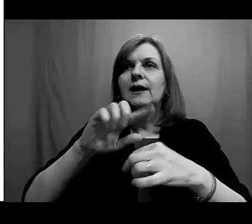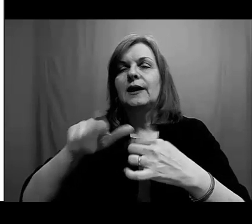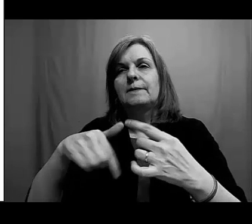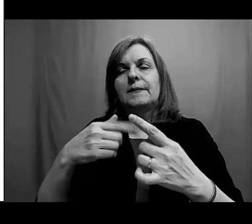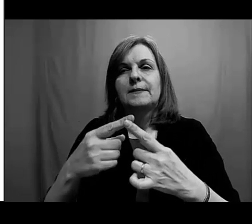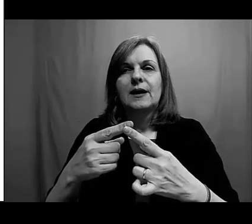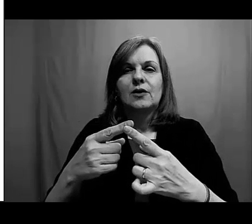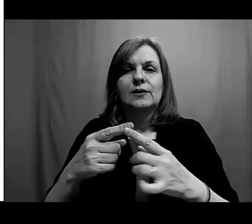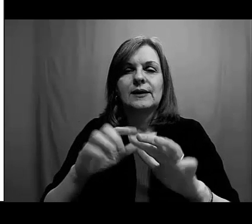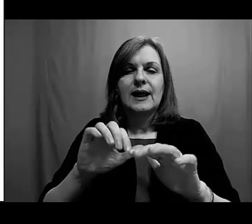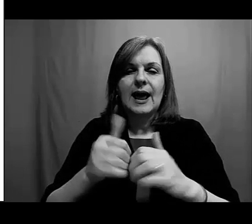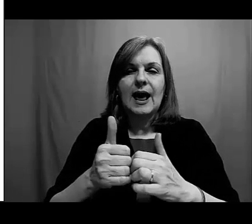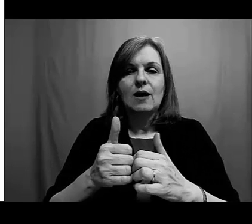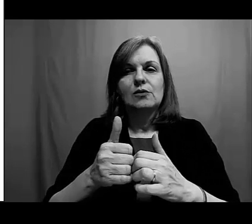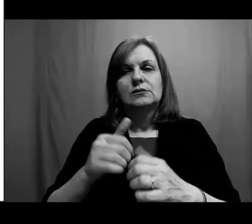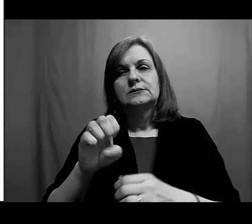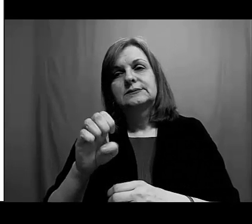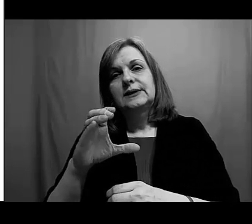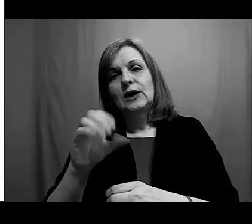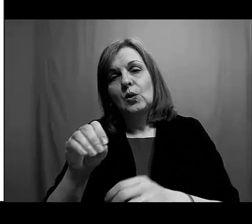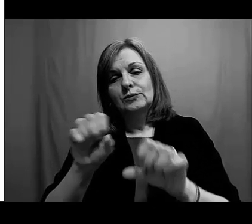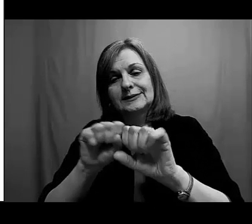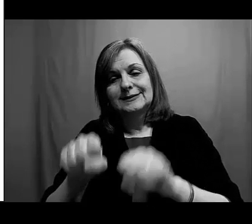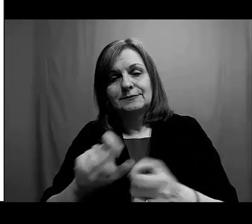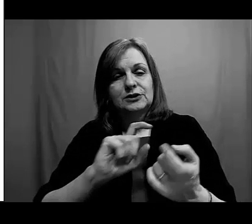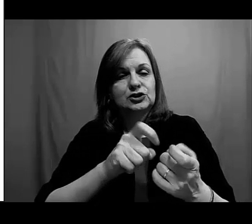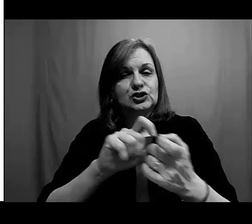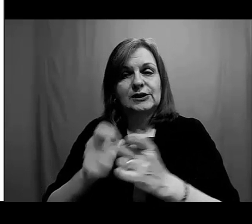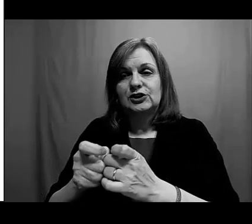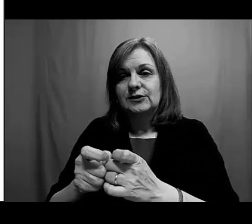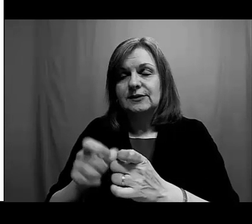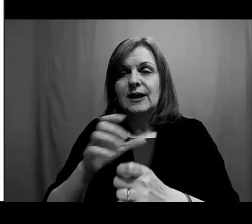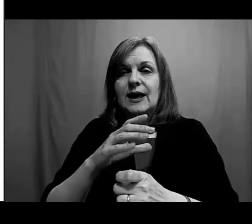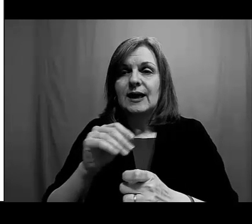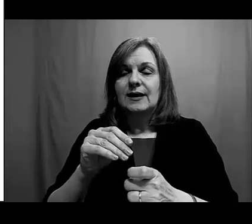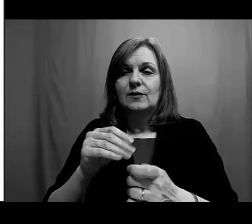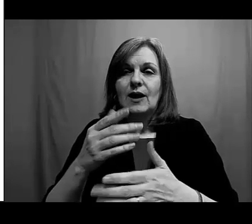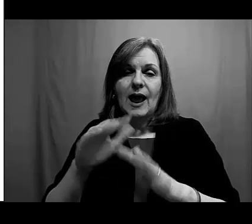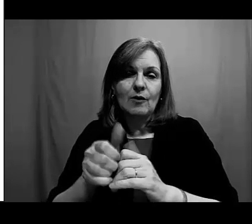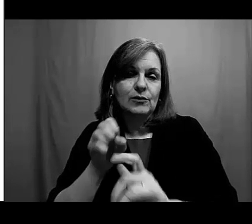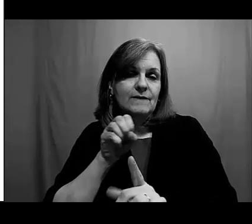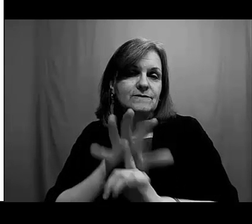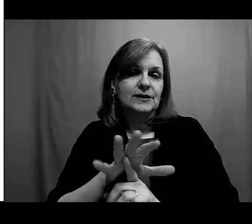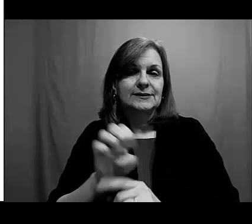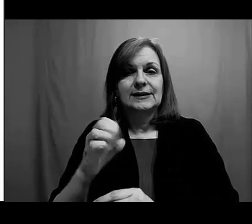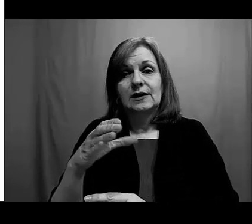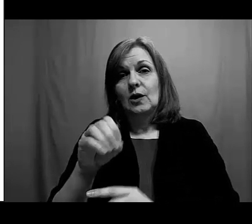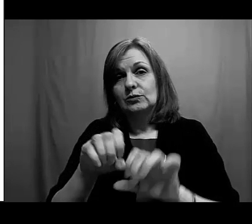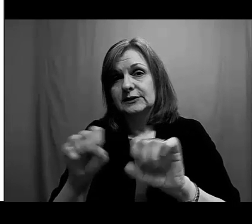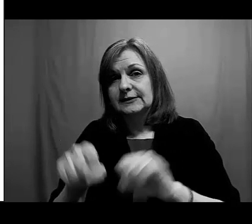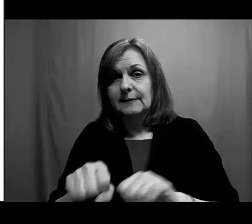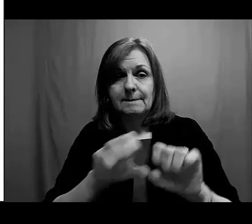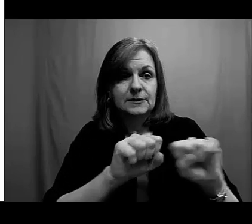on changes in different types of ecosystems and those dynamics of those ecosystems